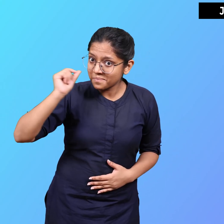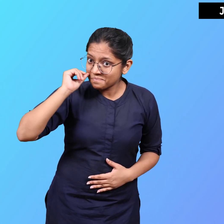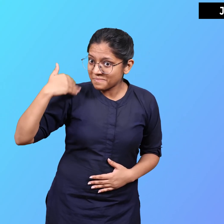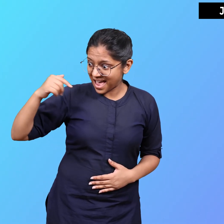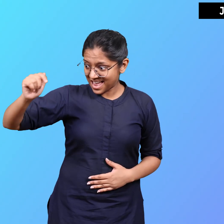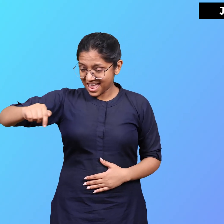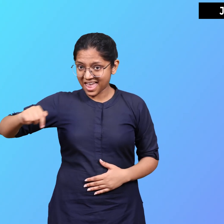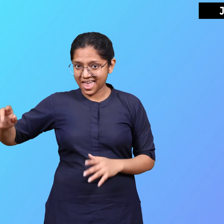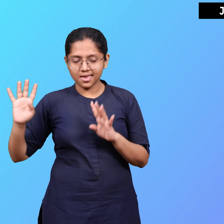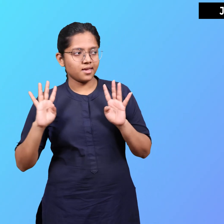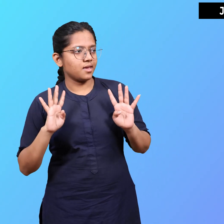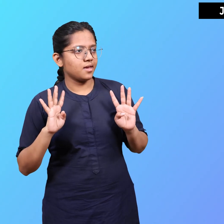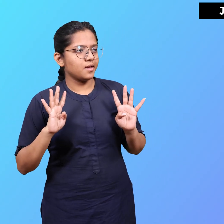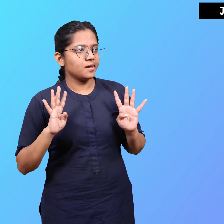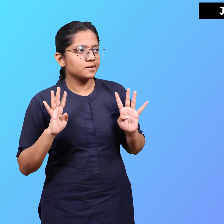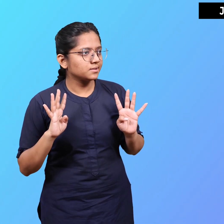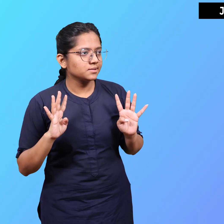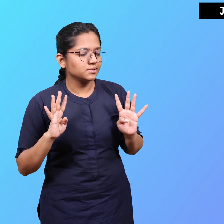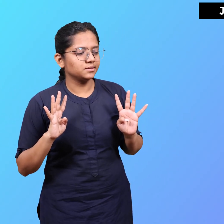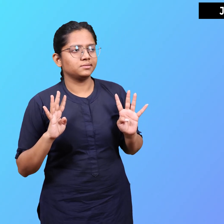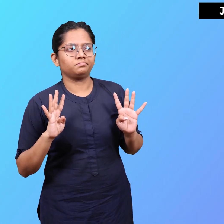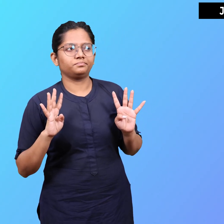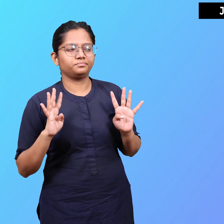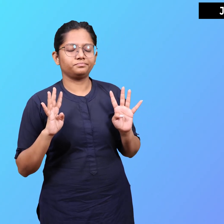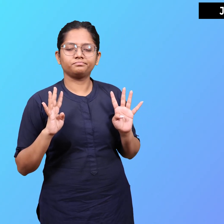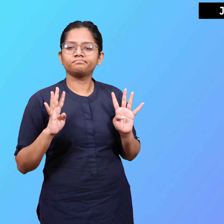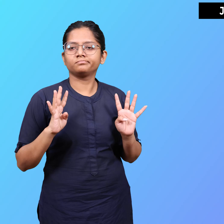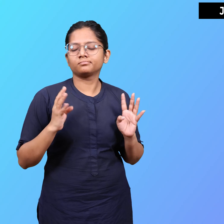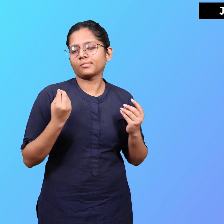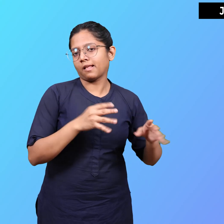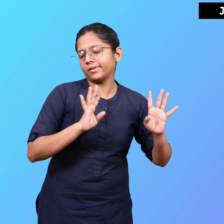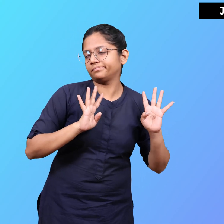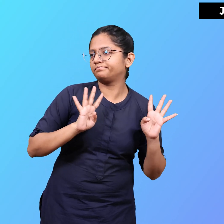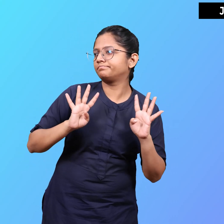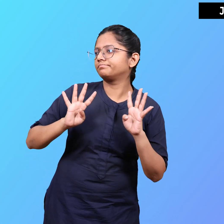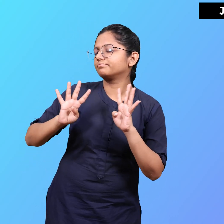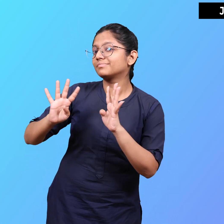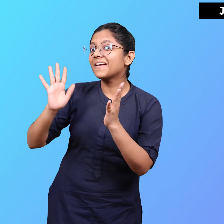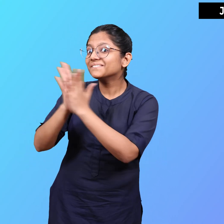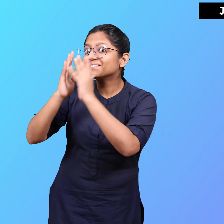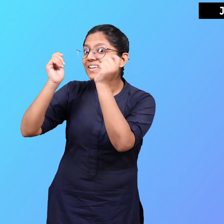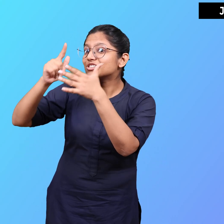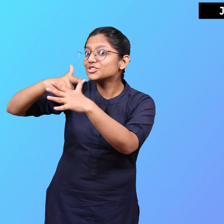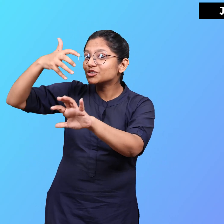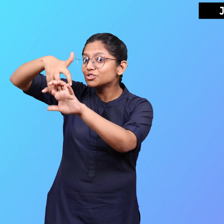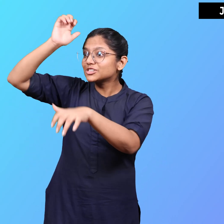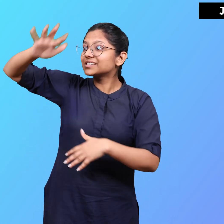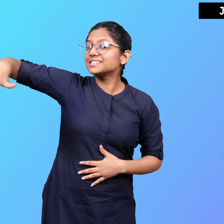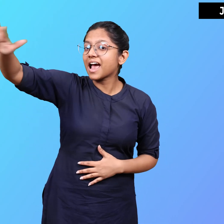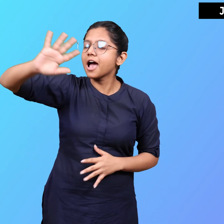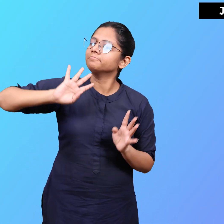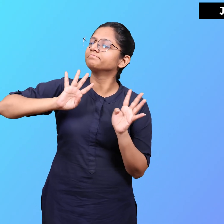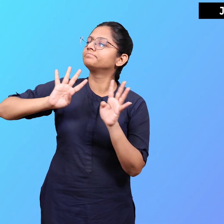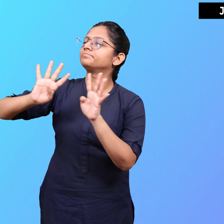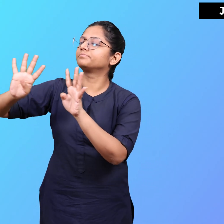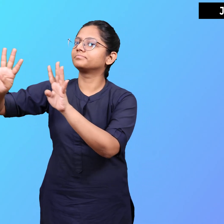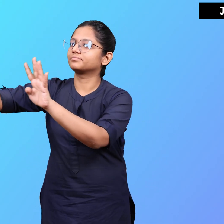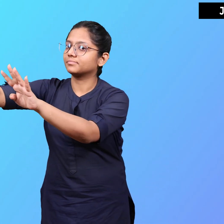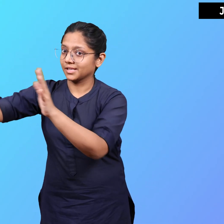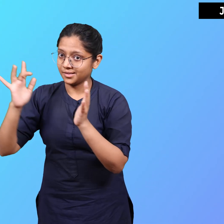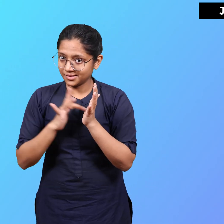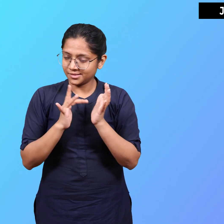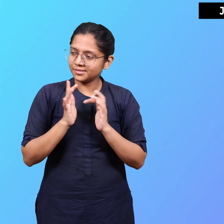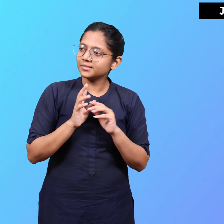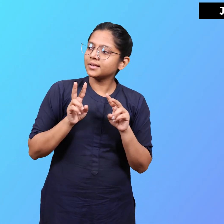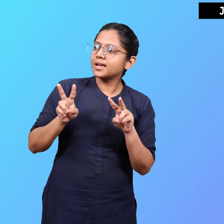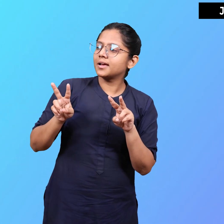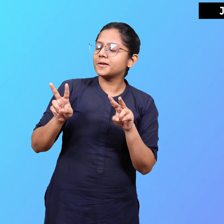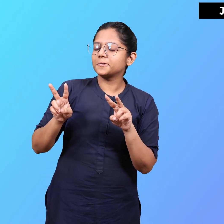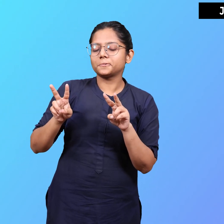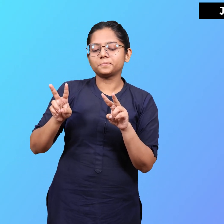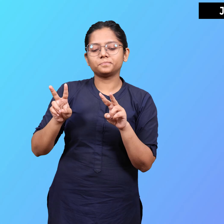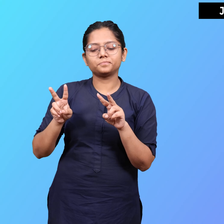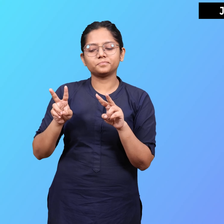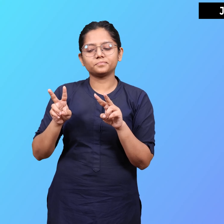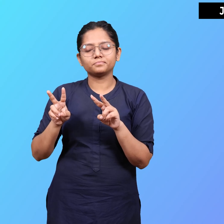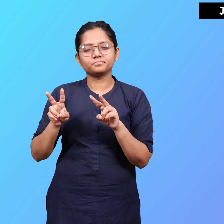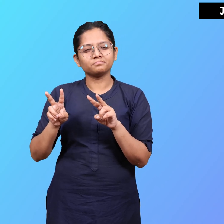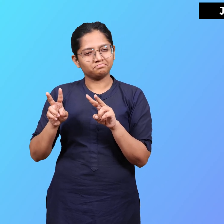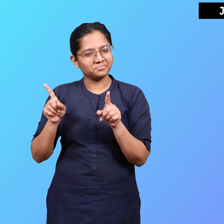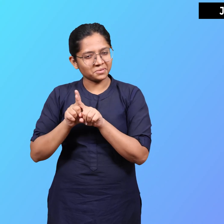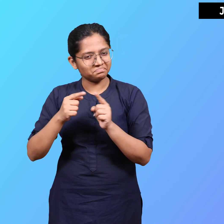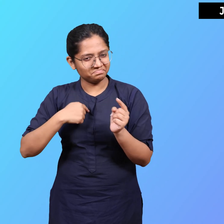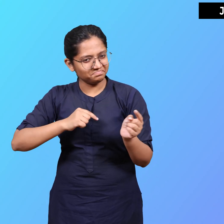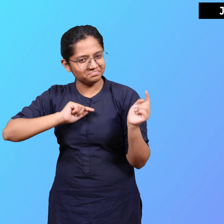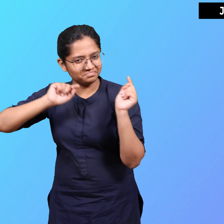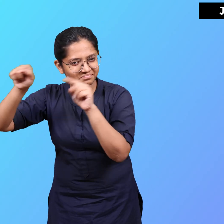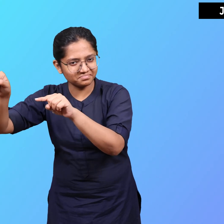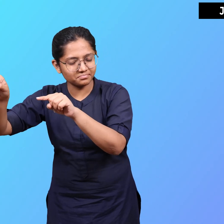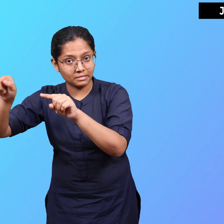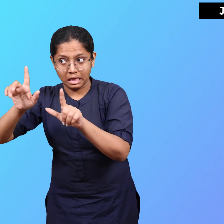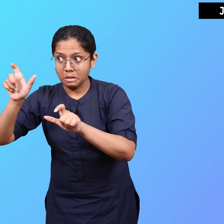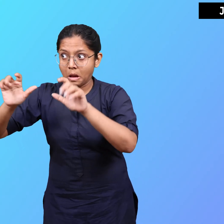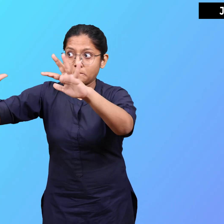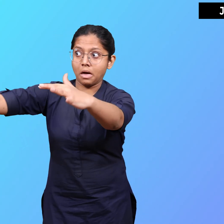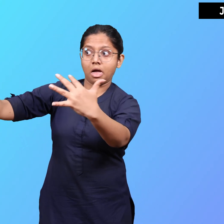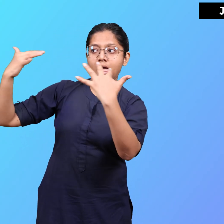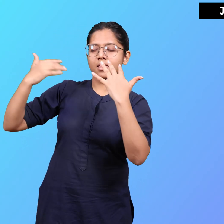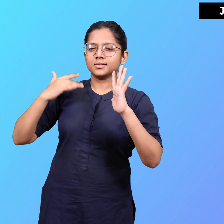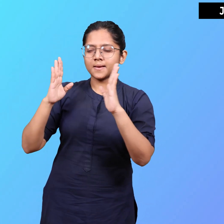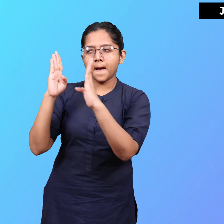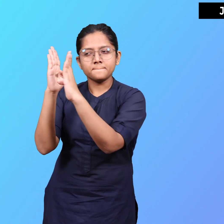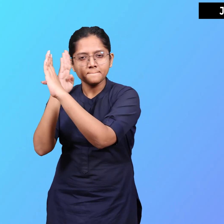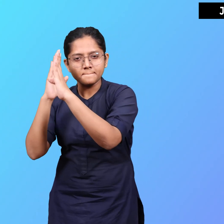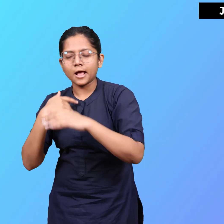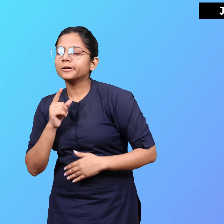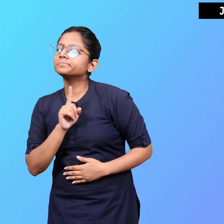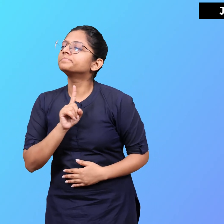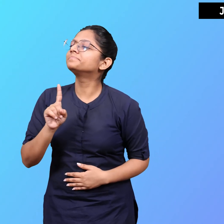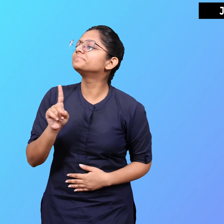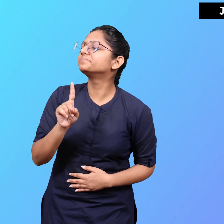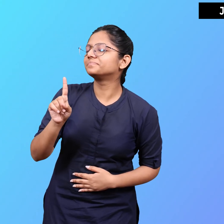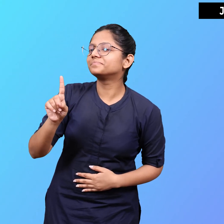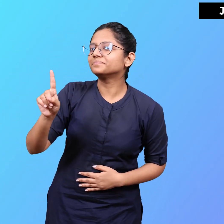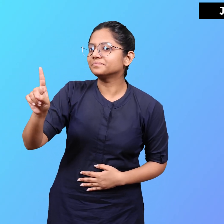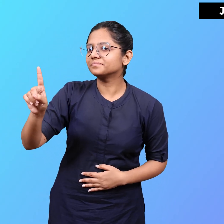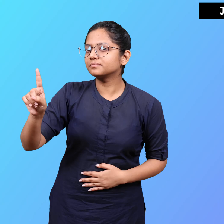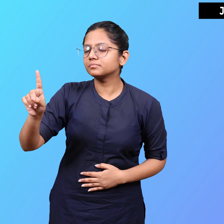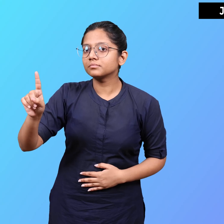So his brothers left to go to the festival. After they left, Jesus went too, but he did not let people see him.